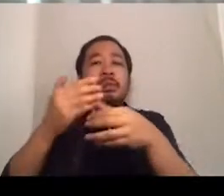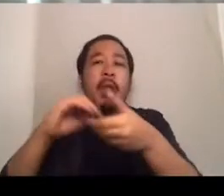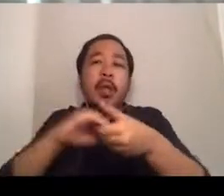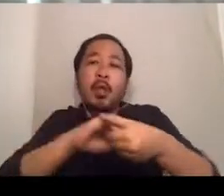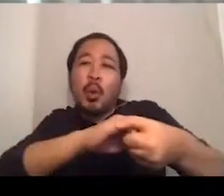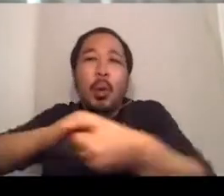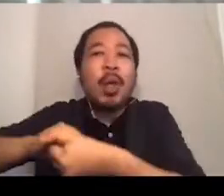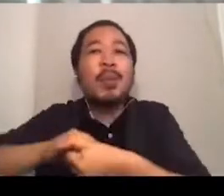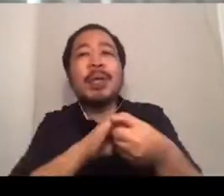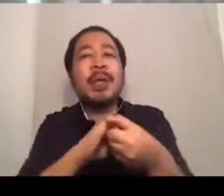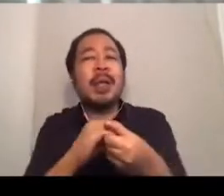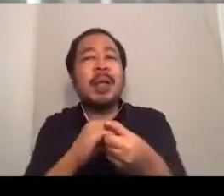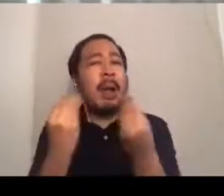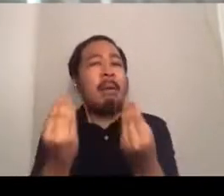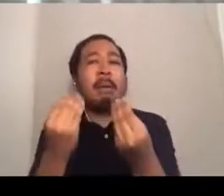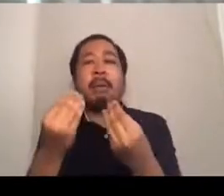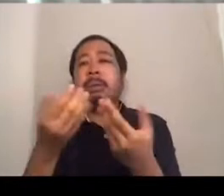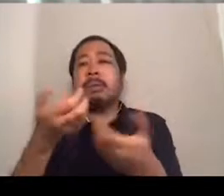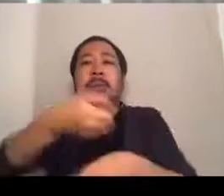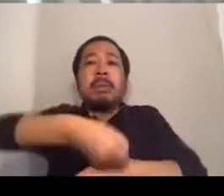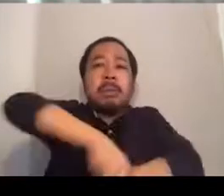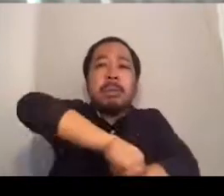It's still not too outdated.